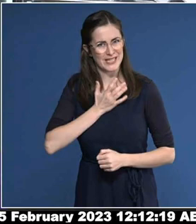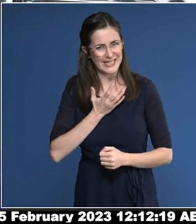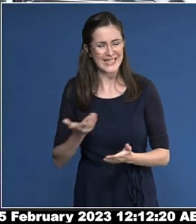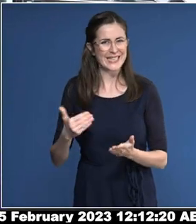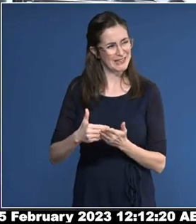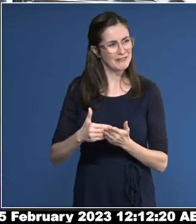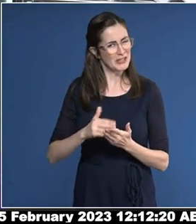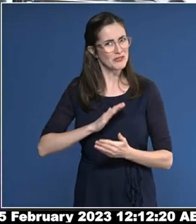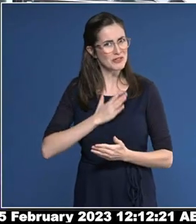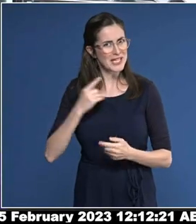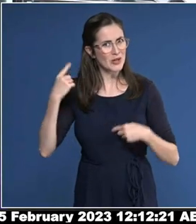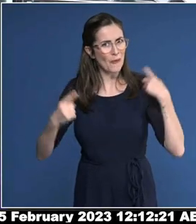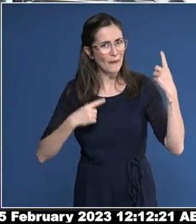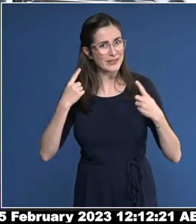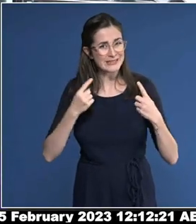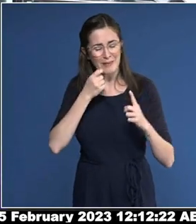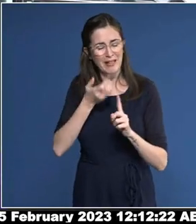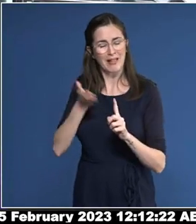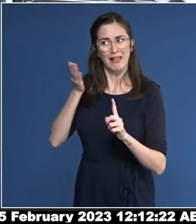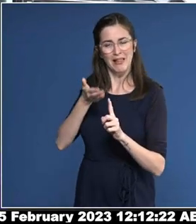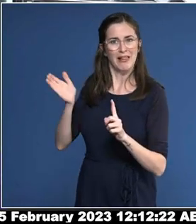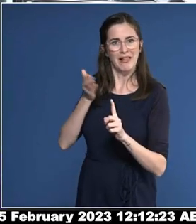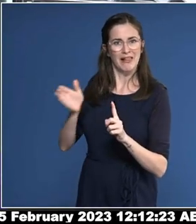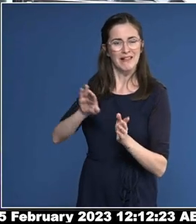So we will have to cope as best we can. So Ms Toohey.